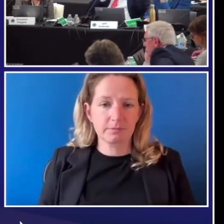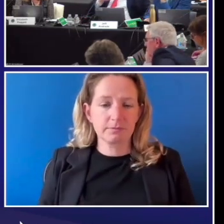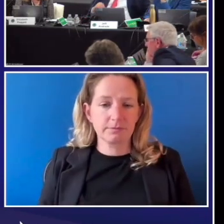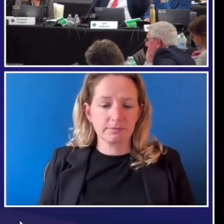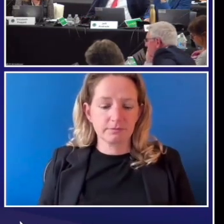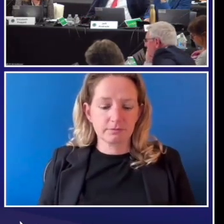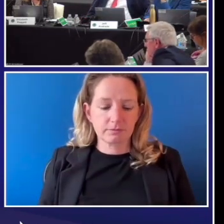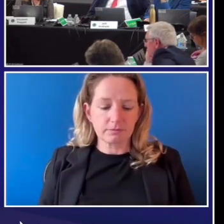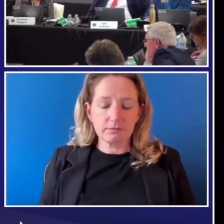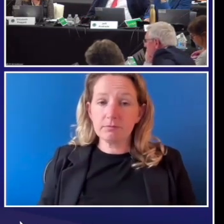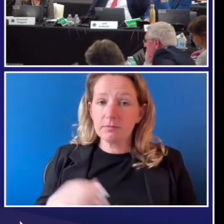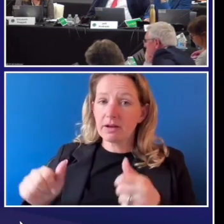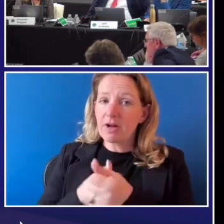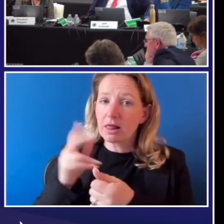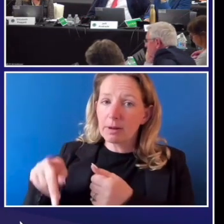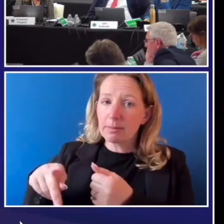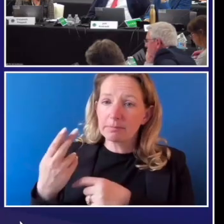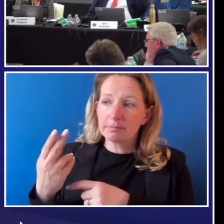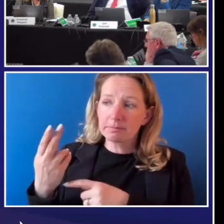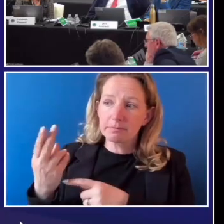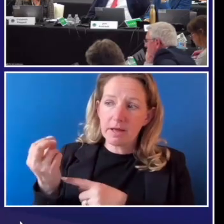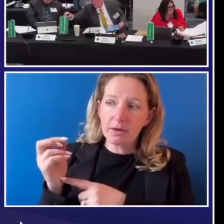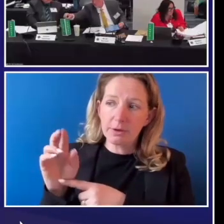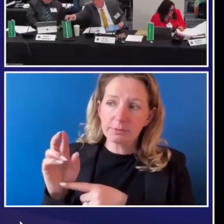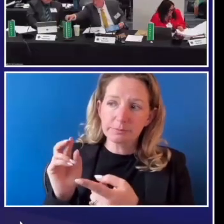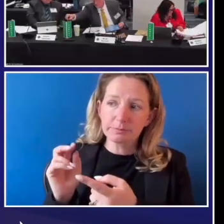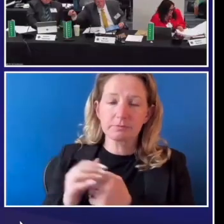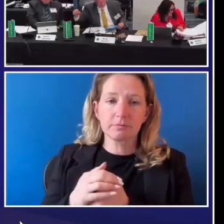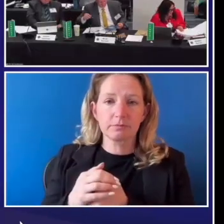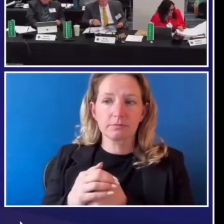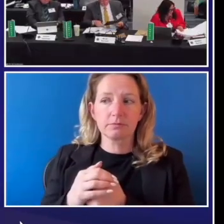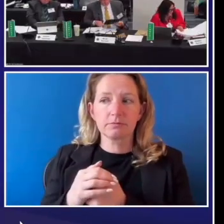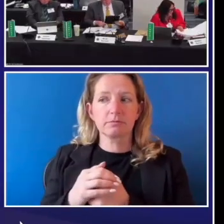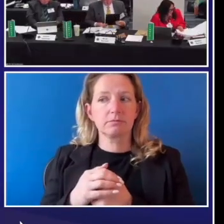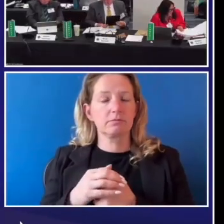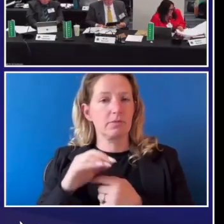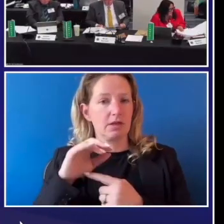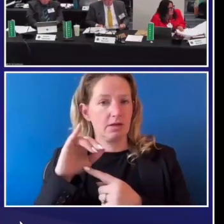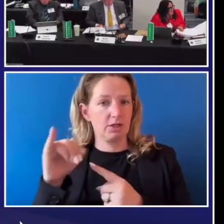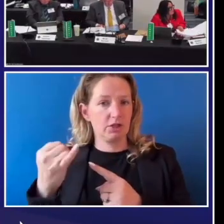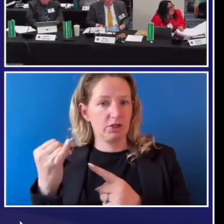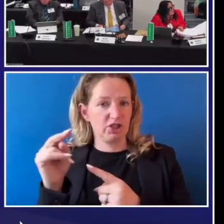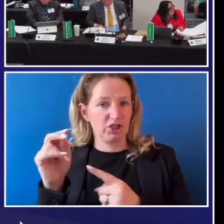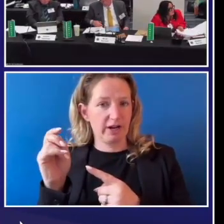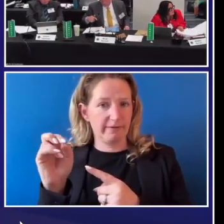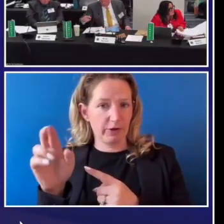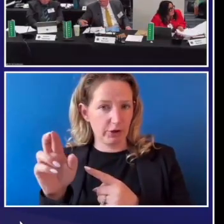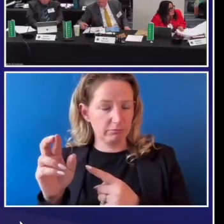Any follow-up pather? And then just hopping over to 11 with Jennifer, um, can you talk a little bit about the anonymous